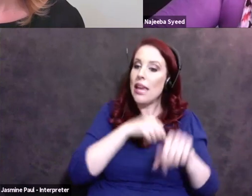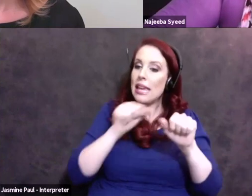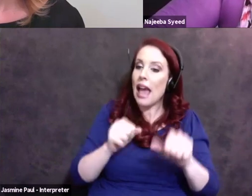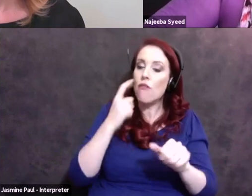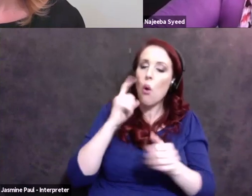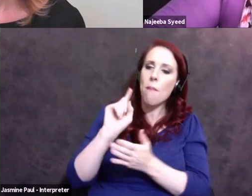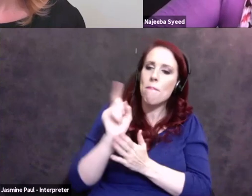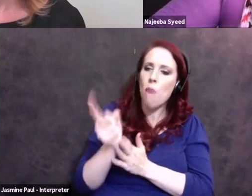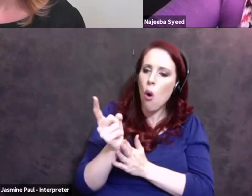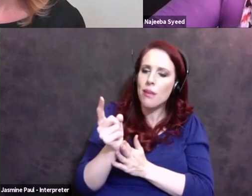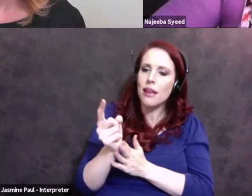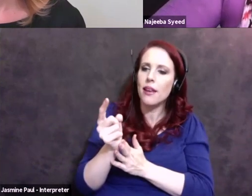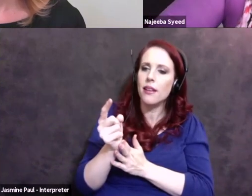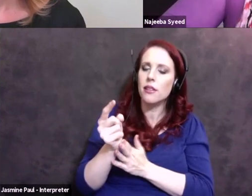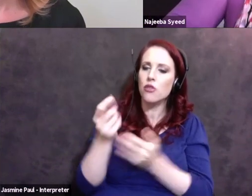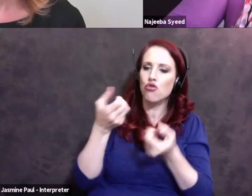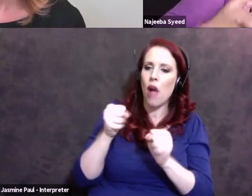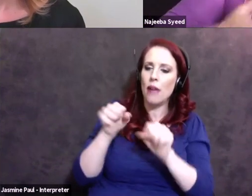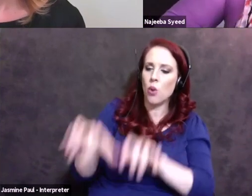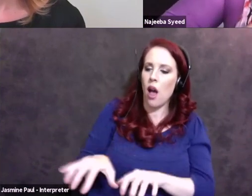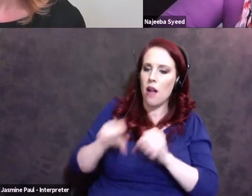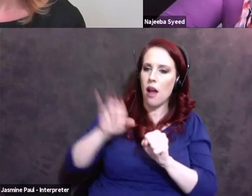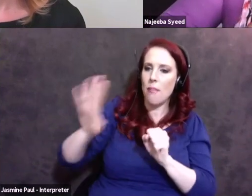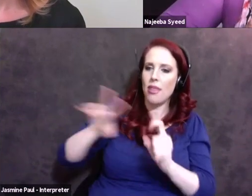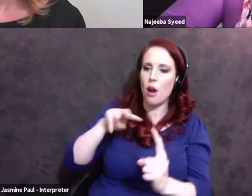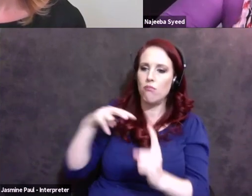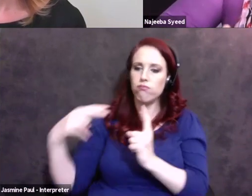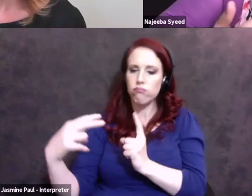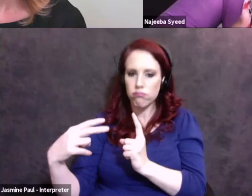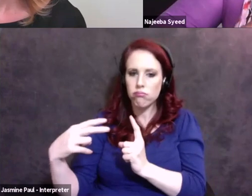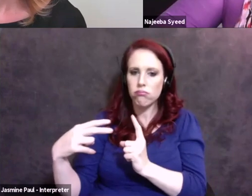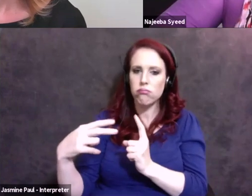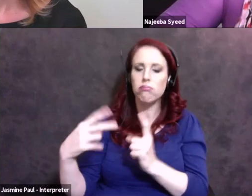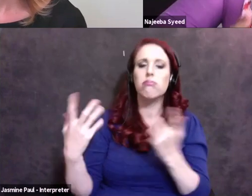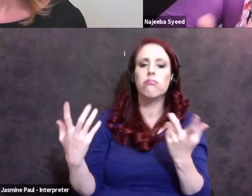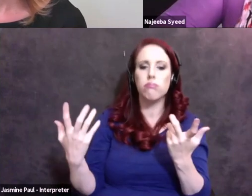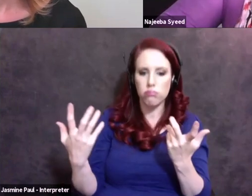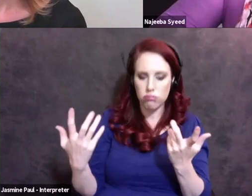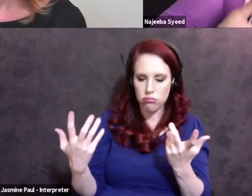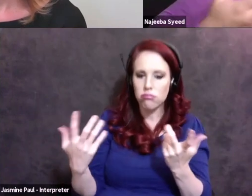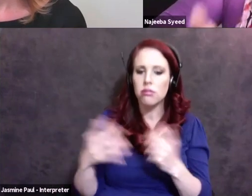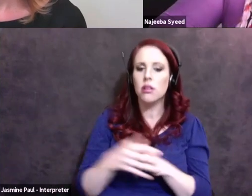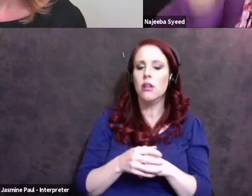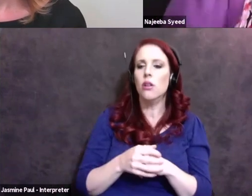stand in someone else's shoes and perspective thinking or taking the perspective of the